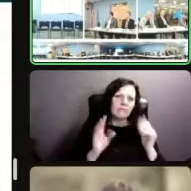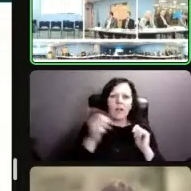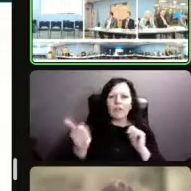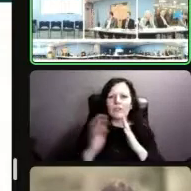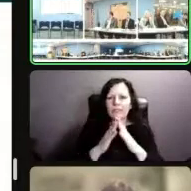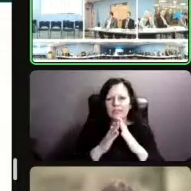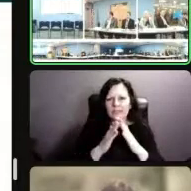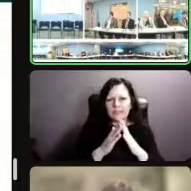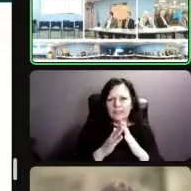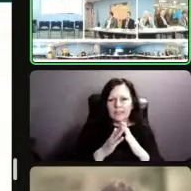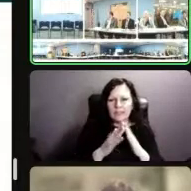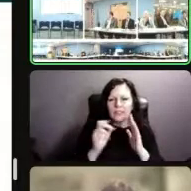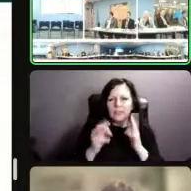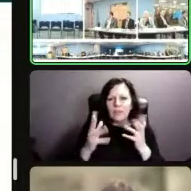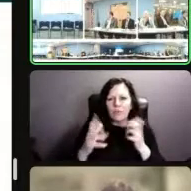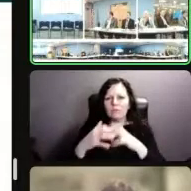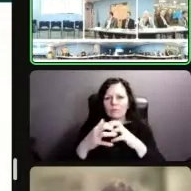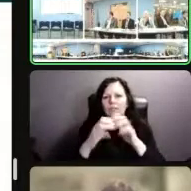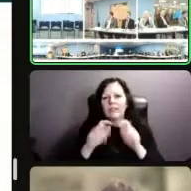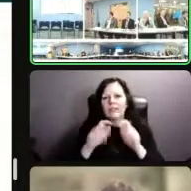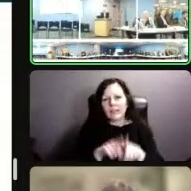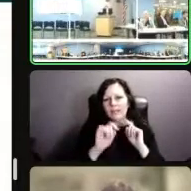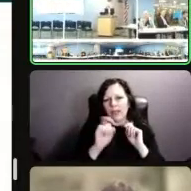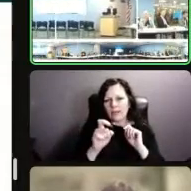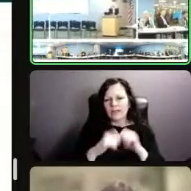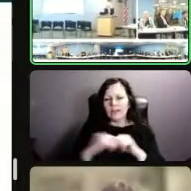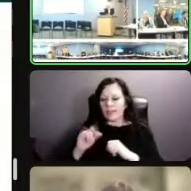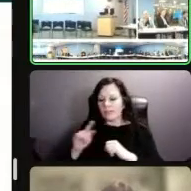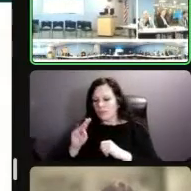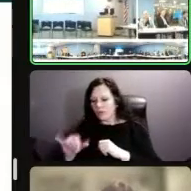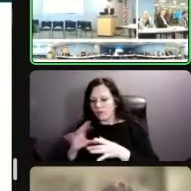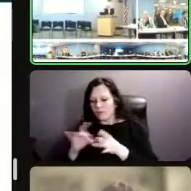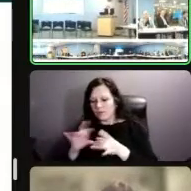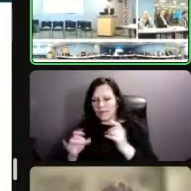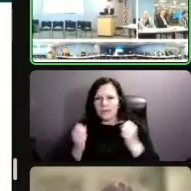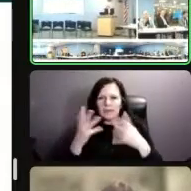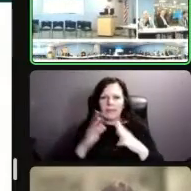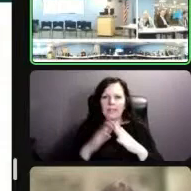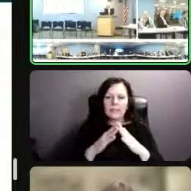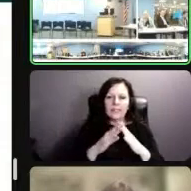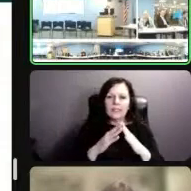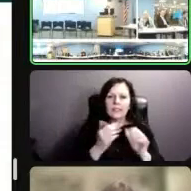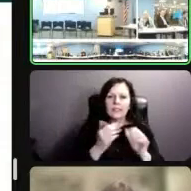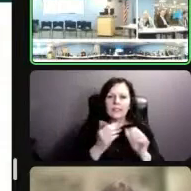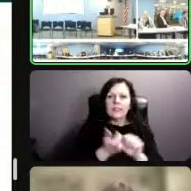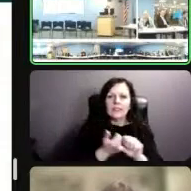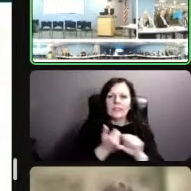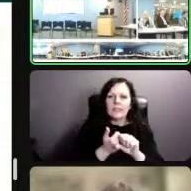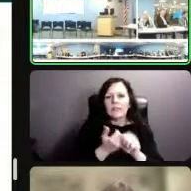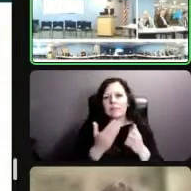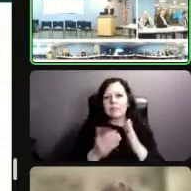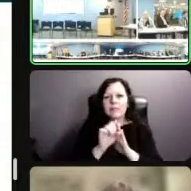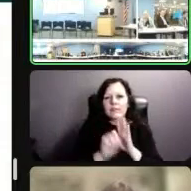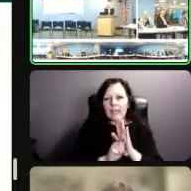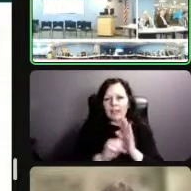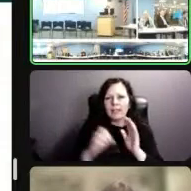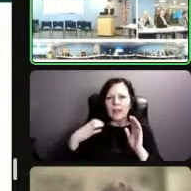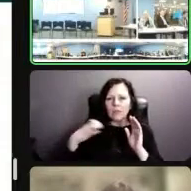GOVERNMENTNTITIES THAIS ACAL PROTECTS YOU A LITTLE BIT MORE THAN MAYBE SE OTHER